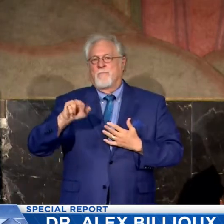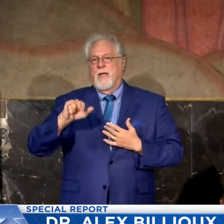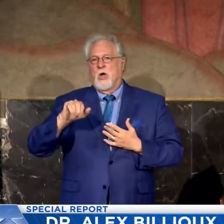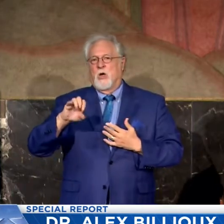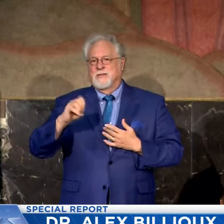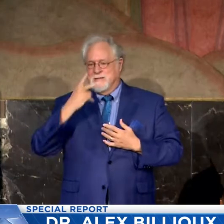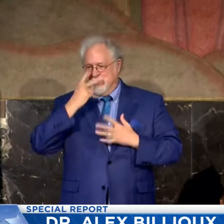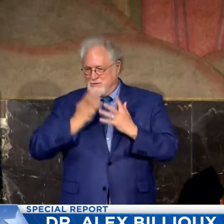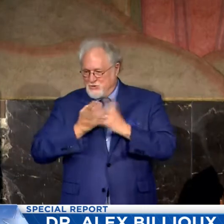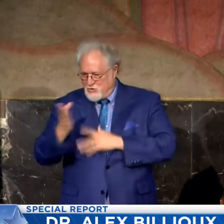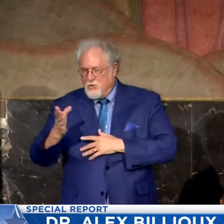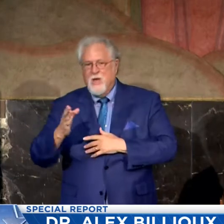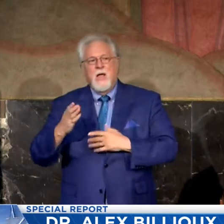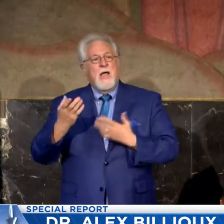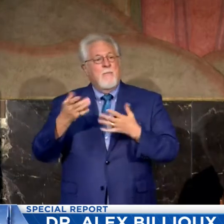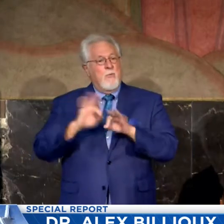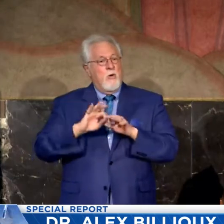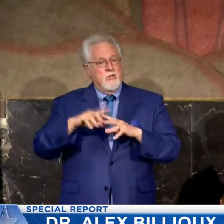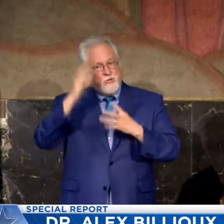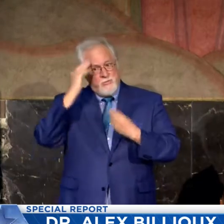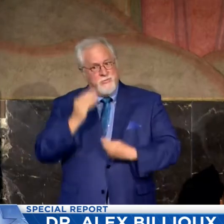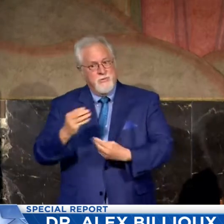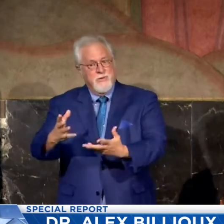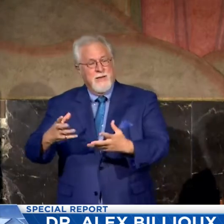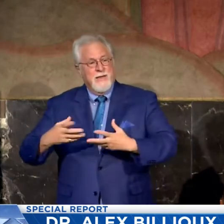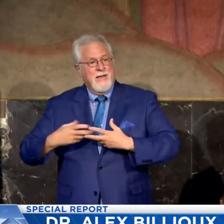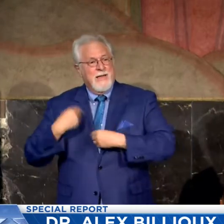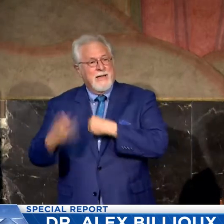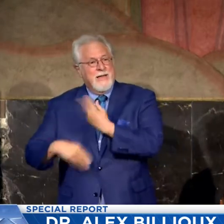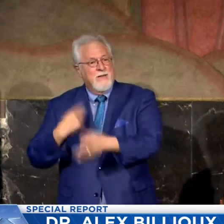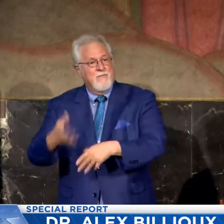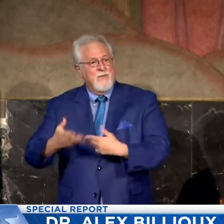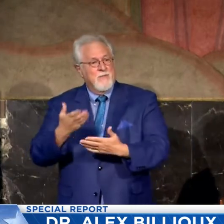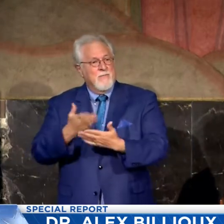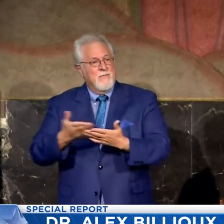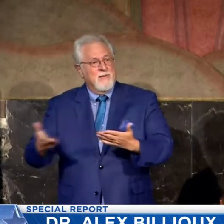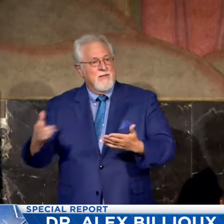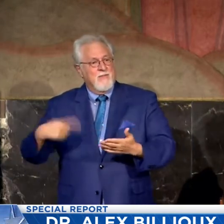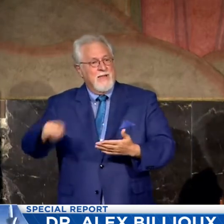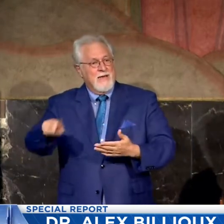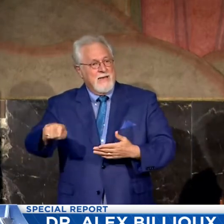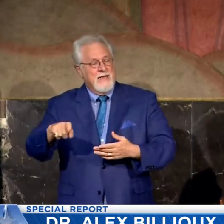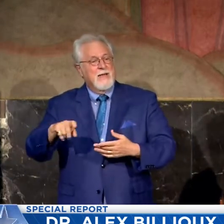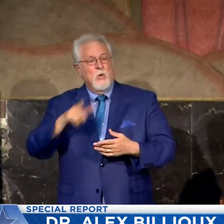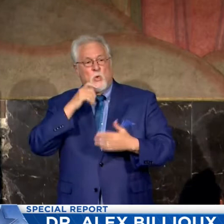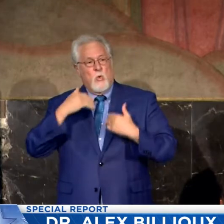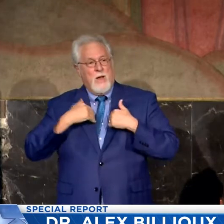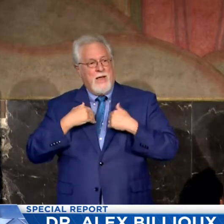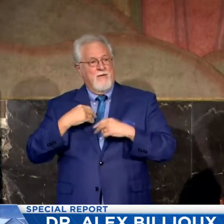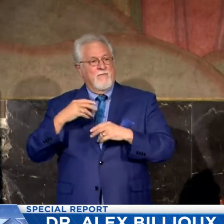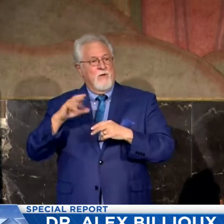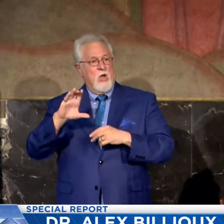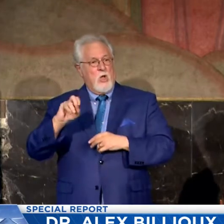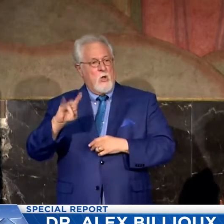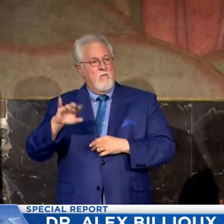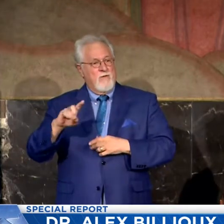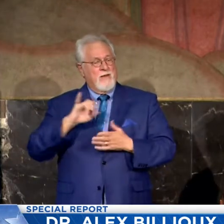RELATIONSHIP BETWEEN THE ORGANIZATION AND PUBLIC HEALTH AND BEING ABLE TO MAKE SURE THERE'S TRANSPARENCY, BECAUSE MOST IMPORTANT IS GETTING